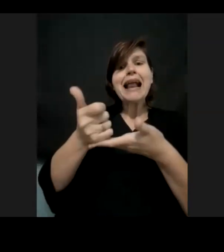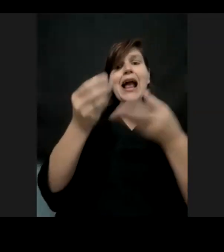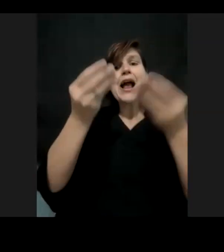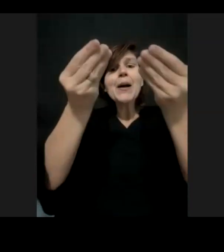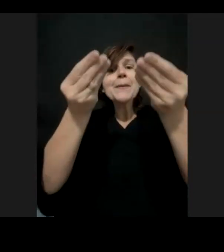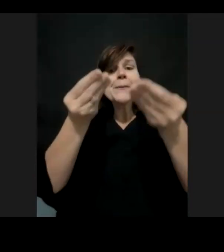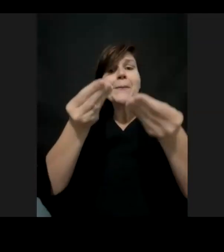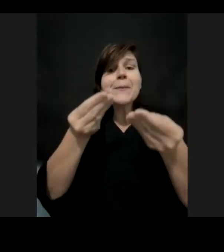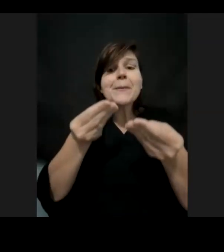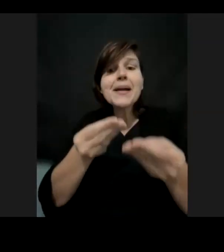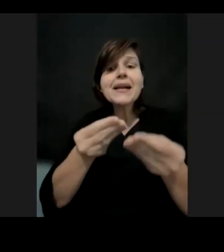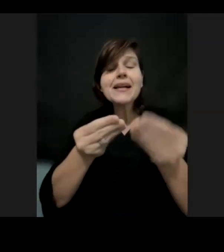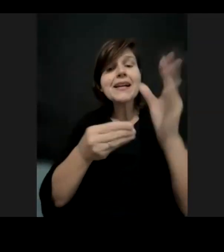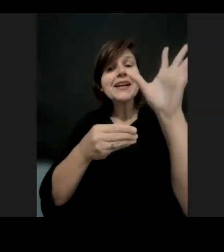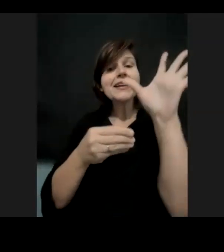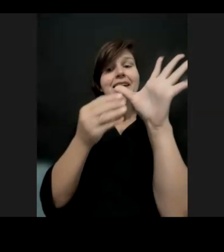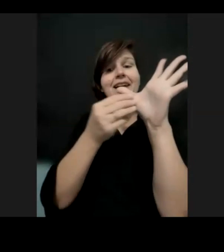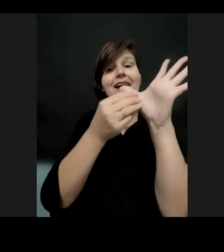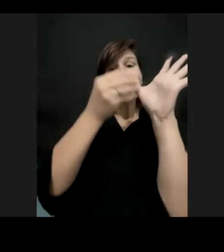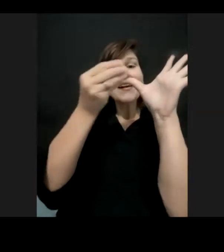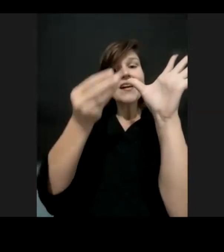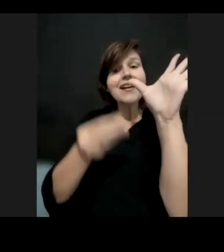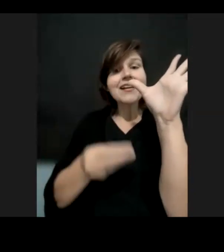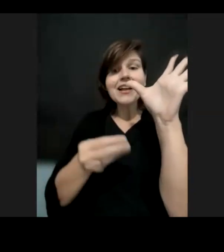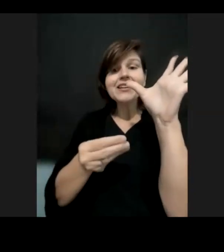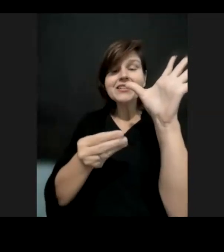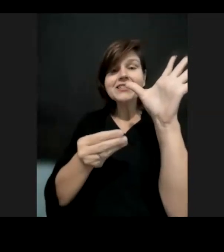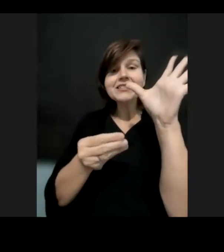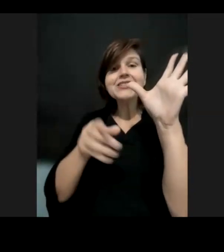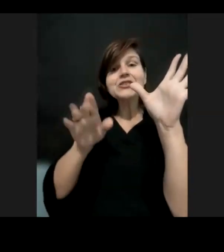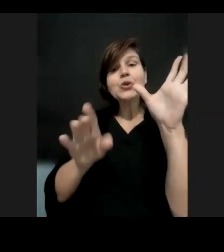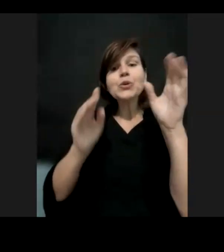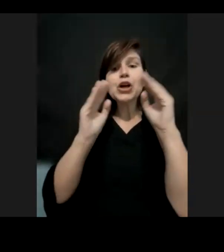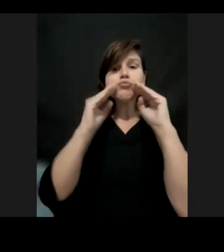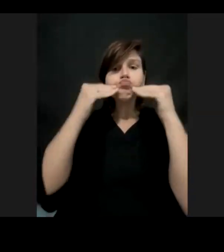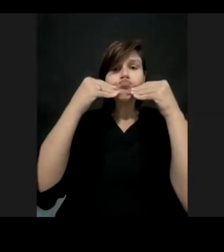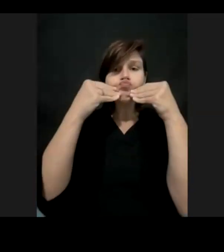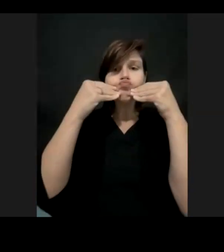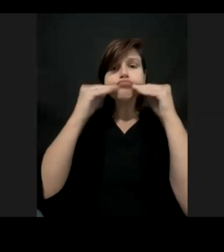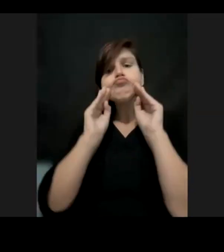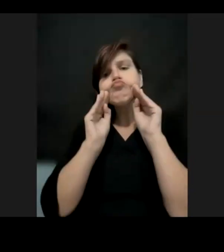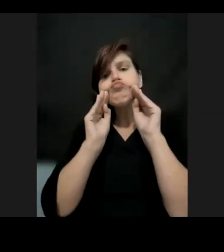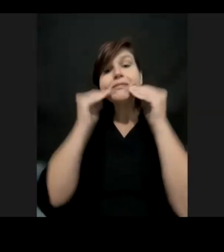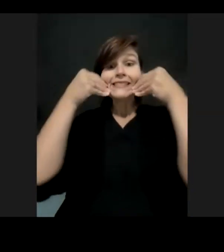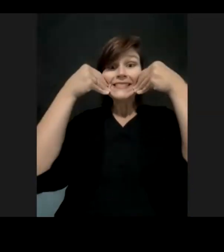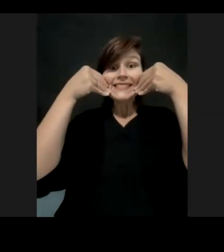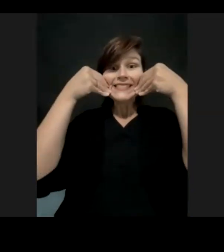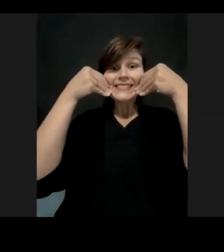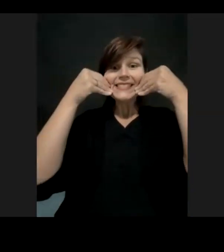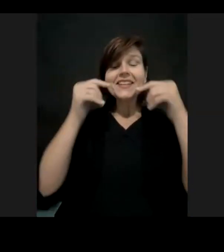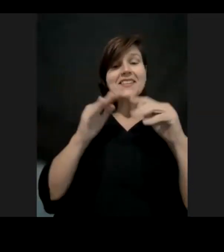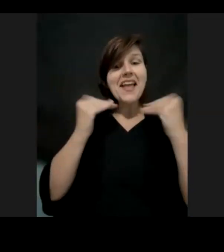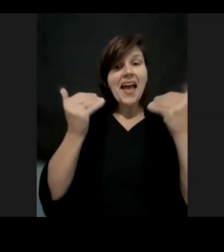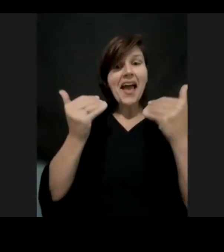so Mr. Socks’s frown can be turned the right way ‘round. ∂ ∂ “Help me!